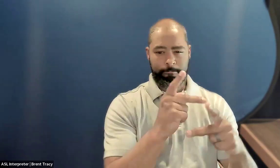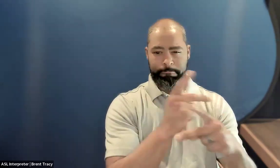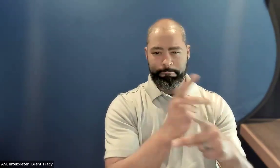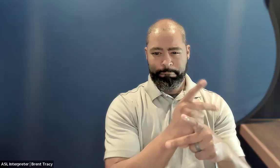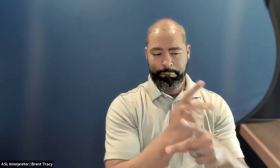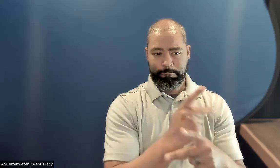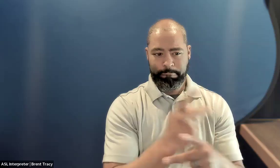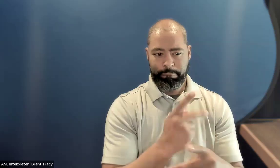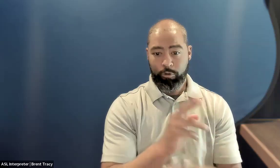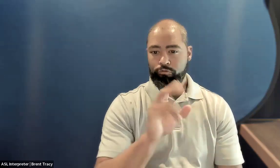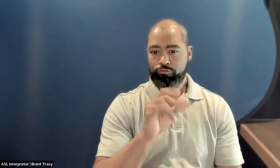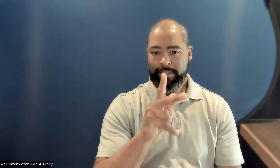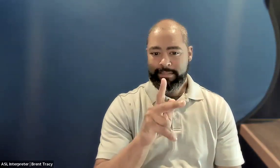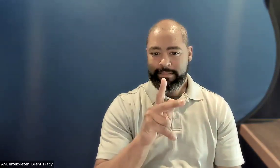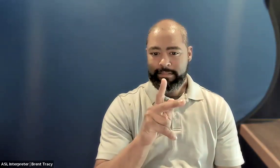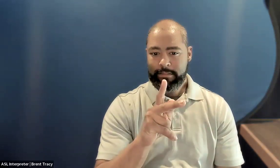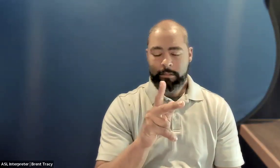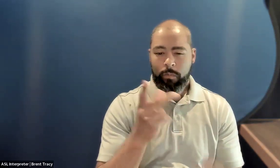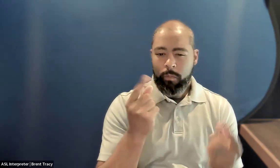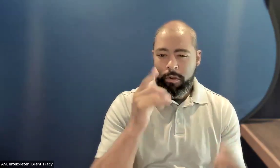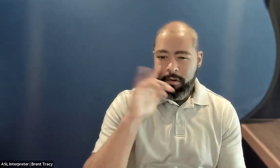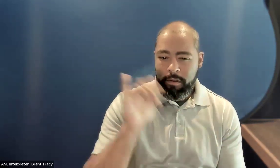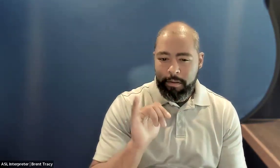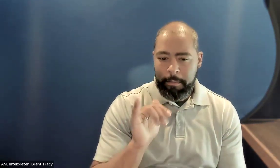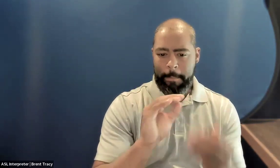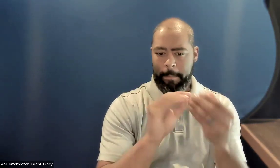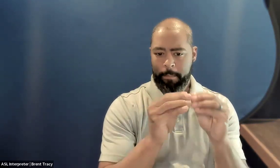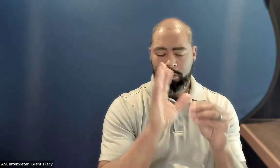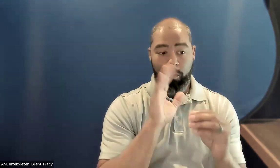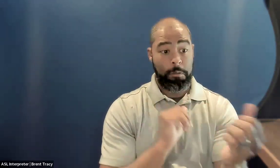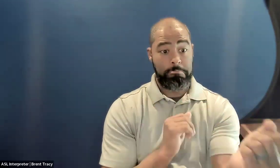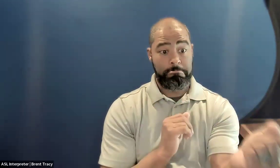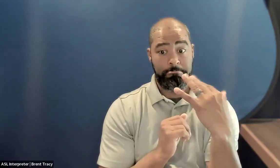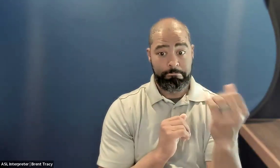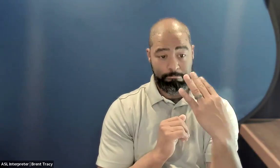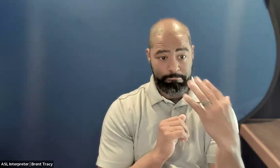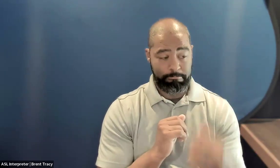provide a basis of discussion for planning, early design and evaluation.